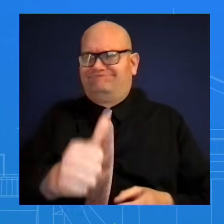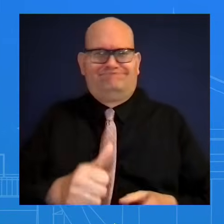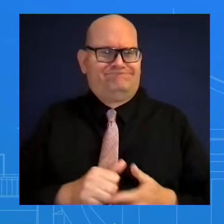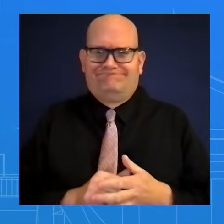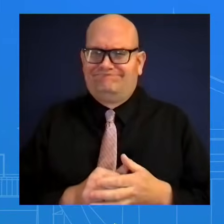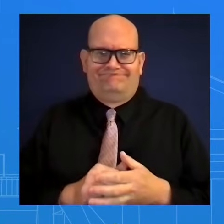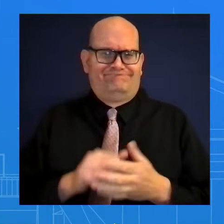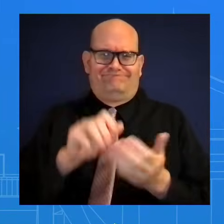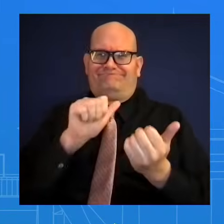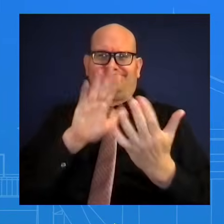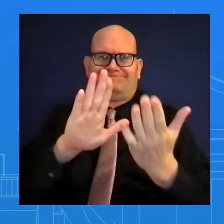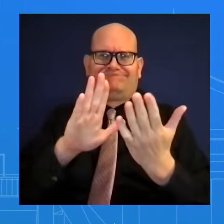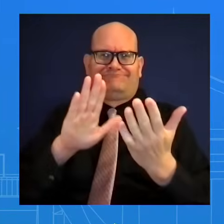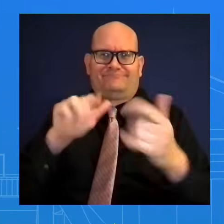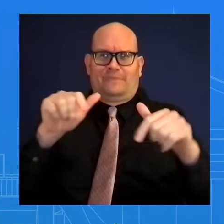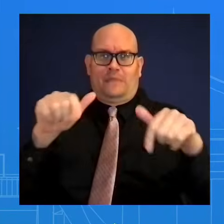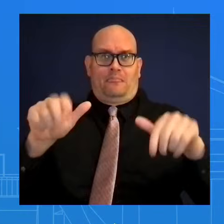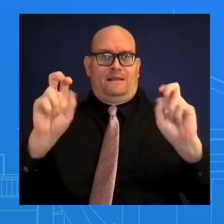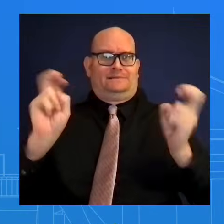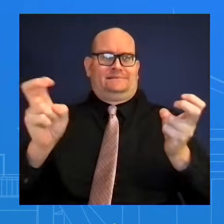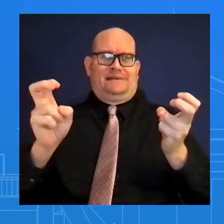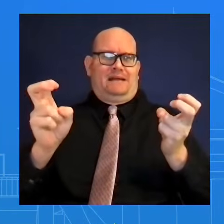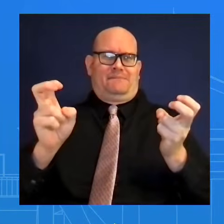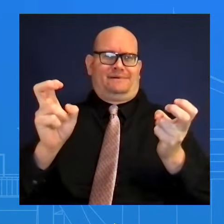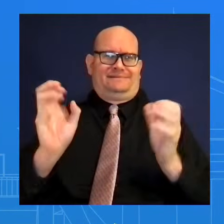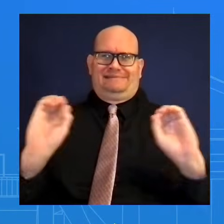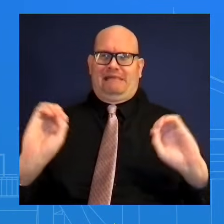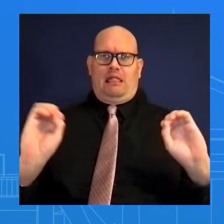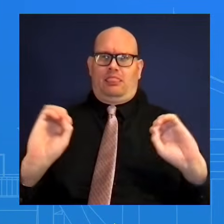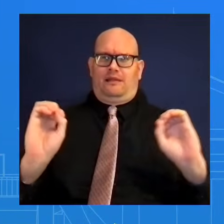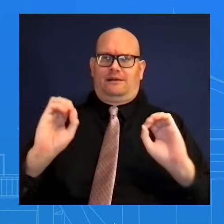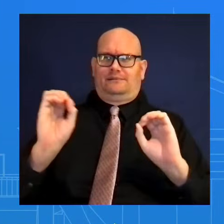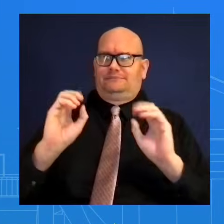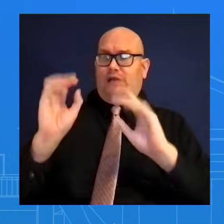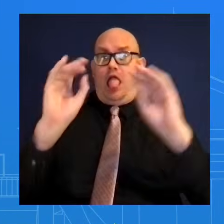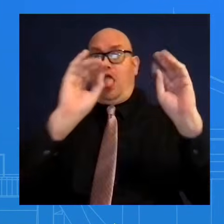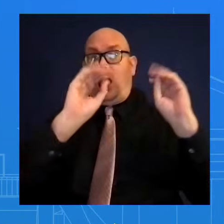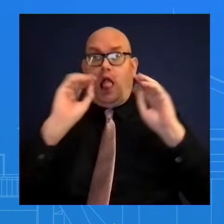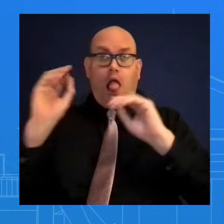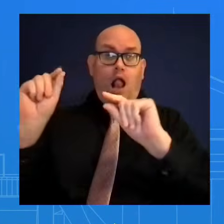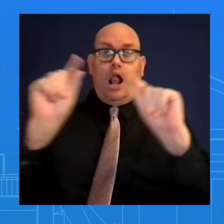and there's nothing to these claims. And as for the -- the whistleblower issue